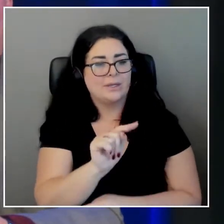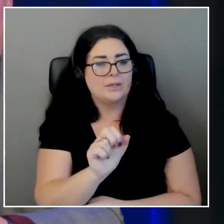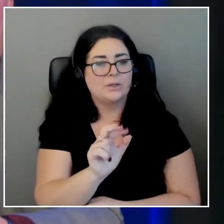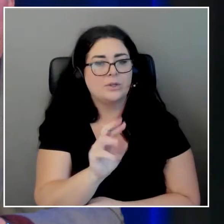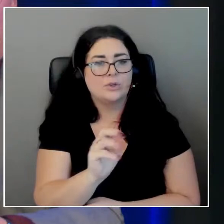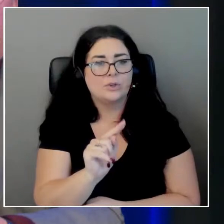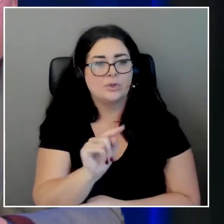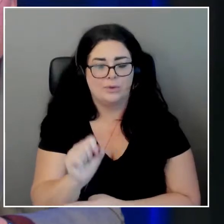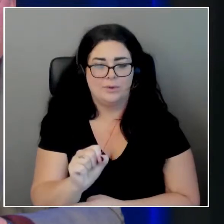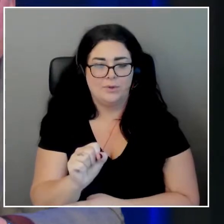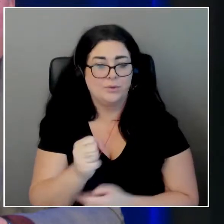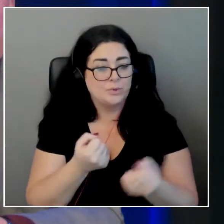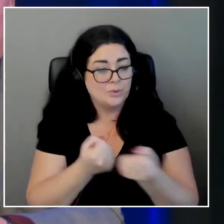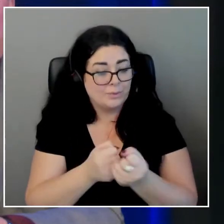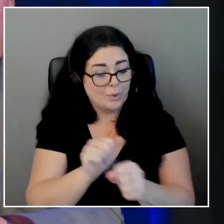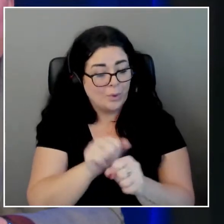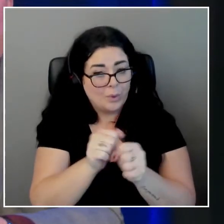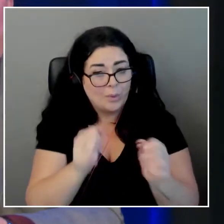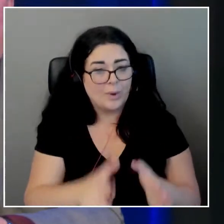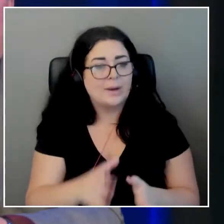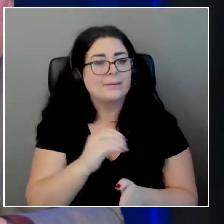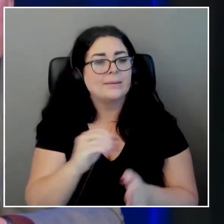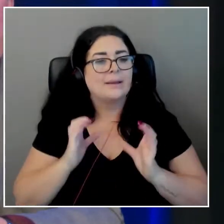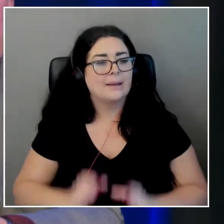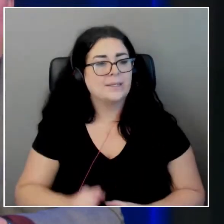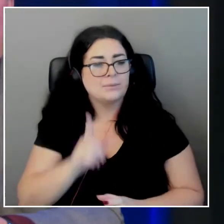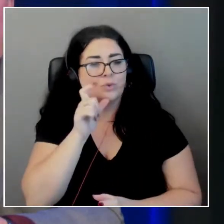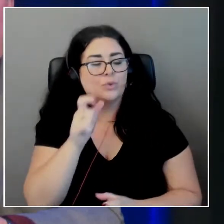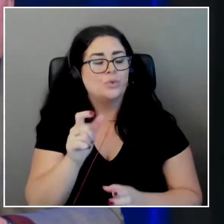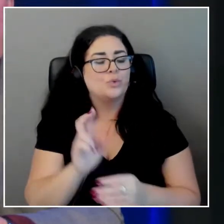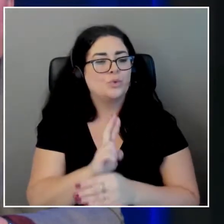and customers who drive hybrid or fully electric vehicles.